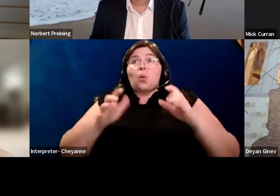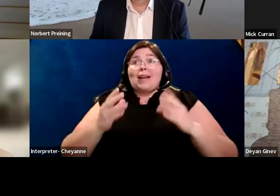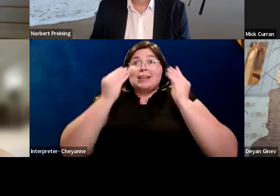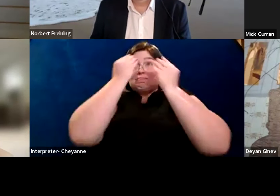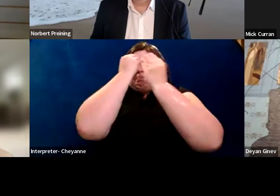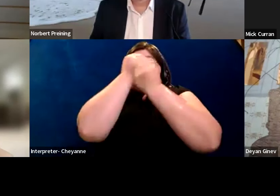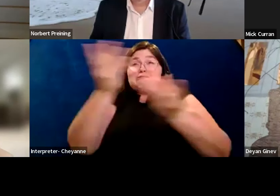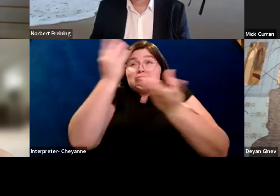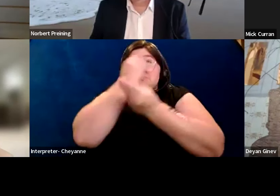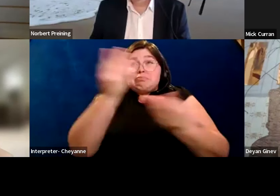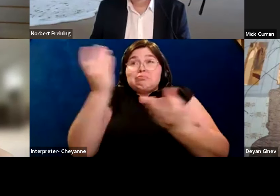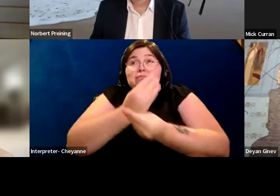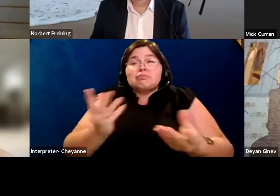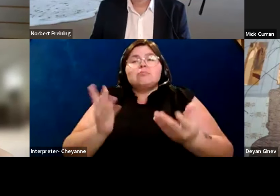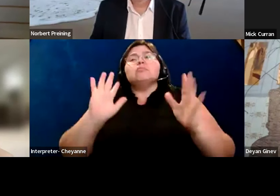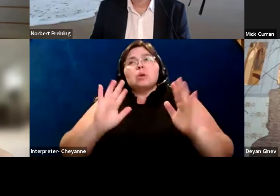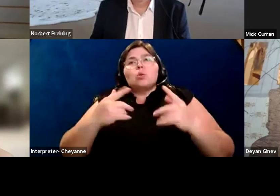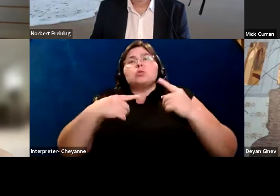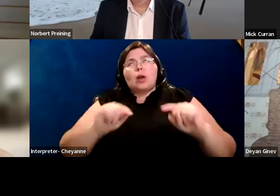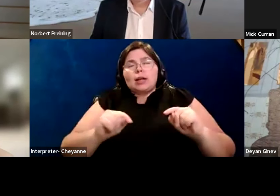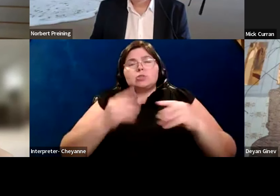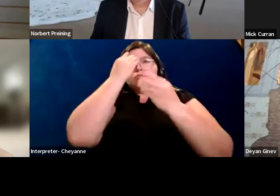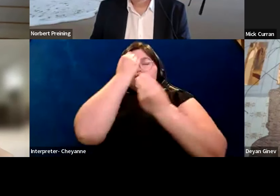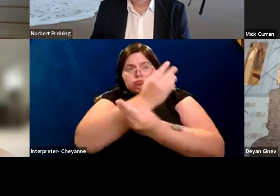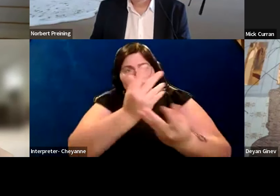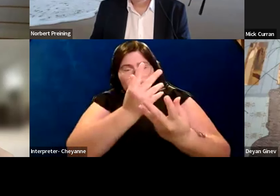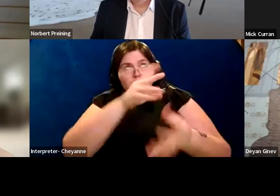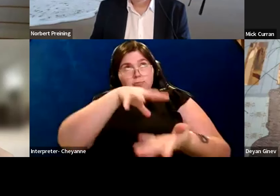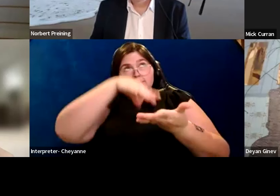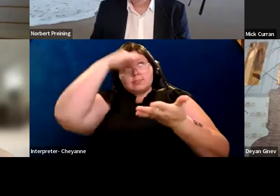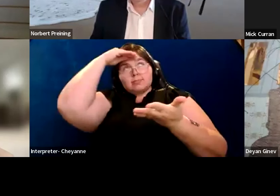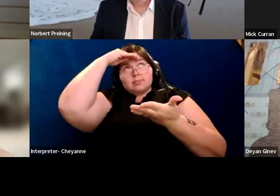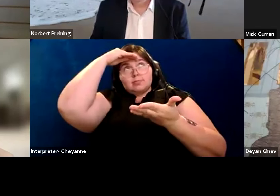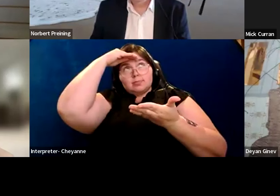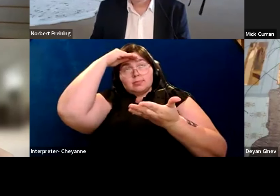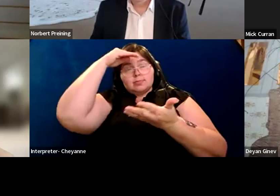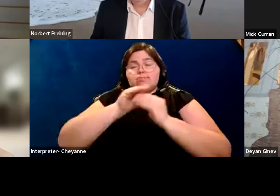Give us all time to absorb information and learn. And this is also very helpful when